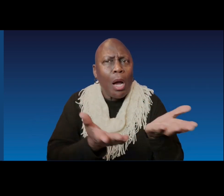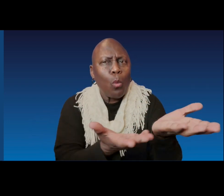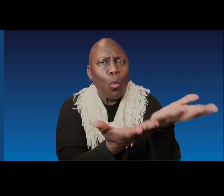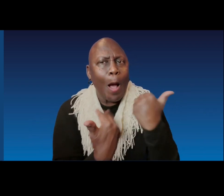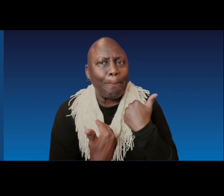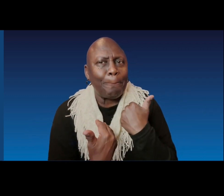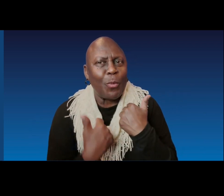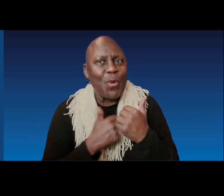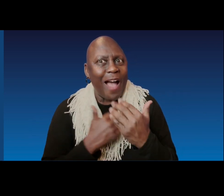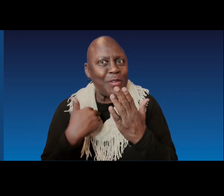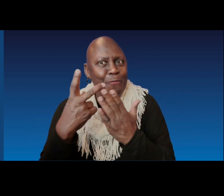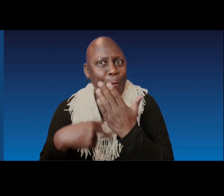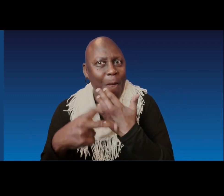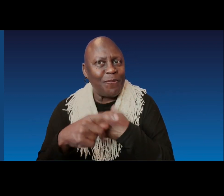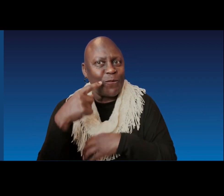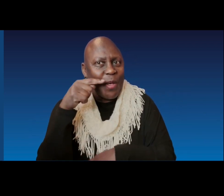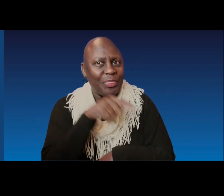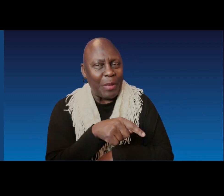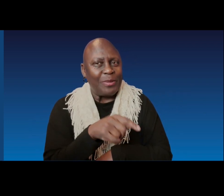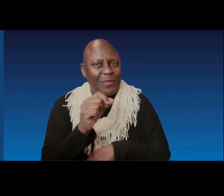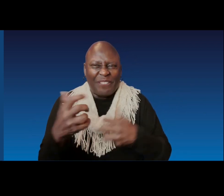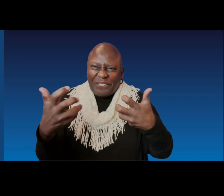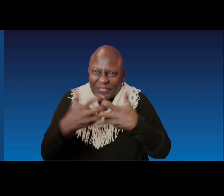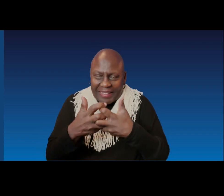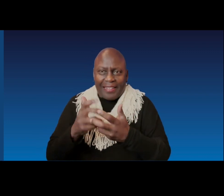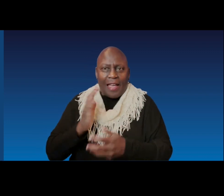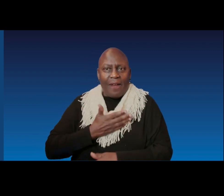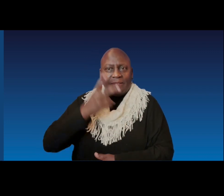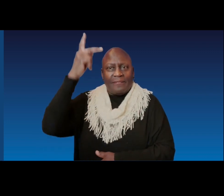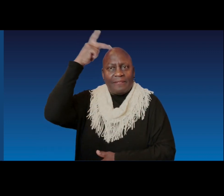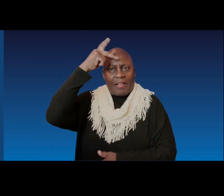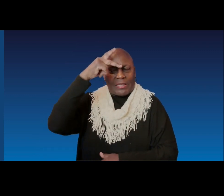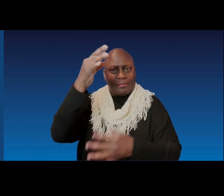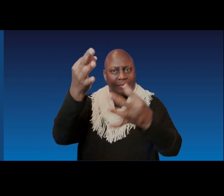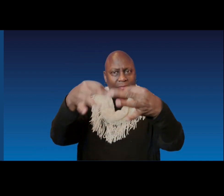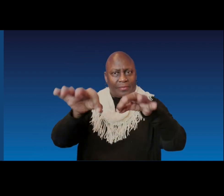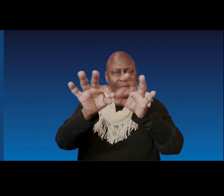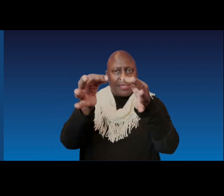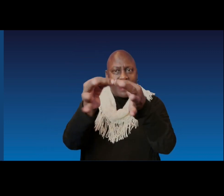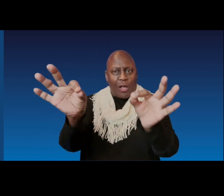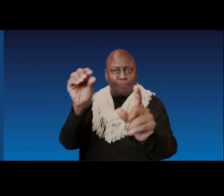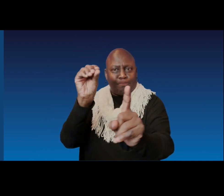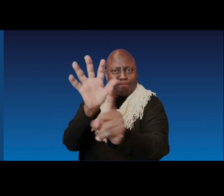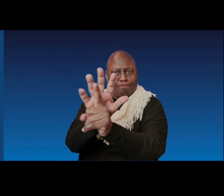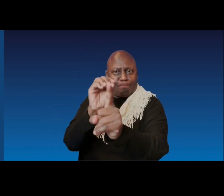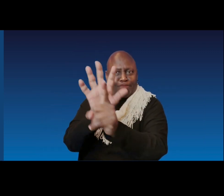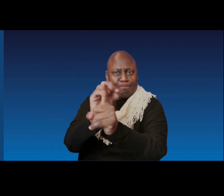who want to attend Gallaudet as freshmen but don't sign. They are welcome and we have a program for them